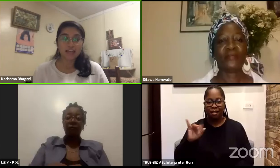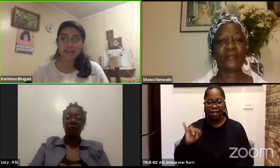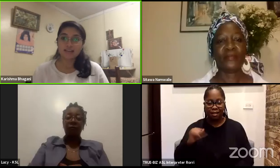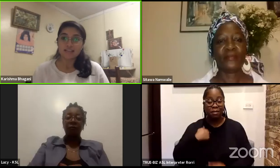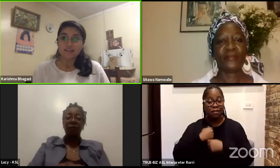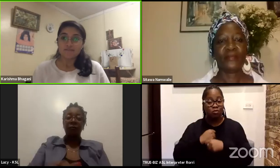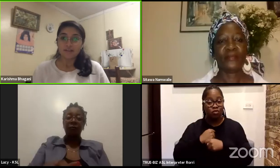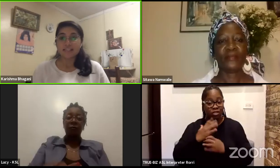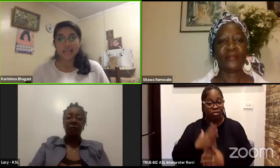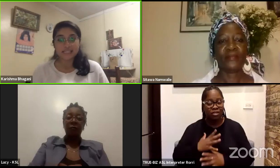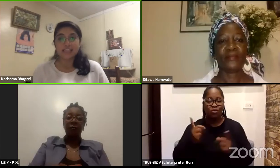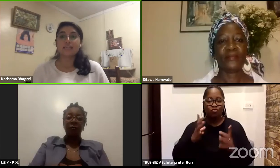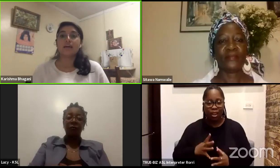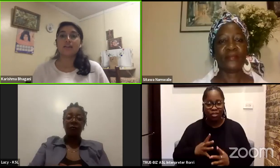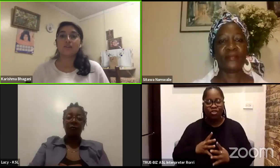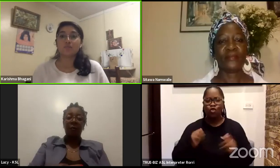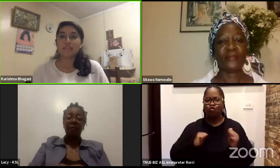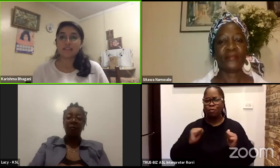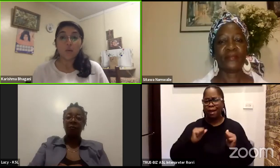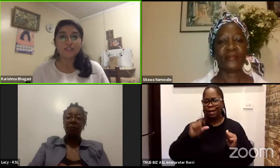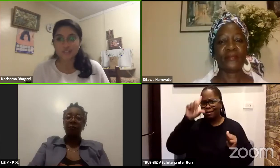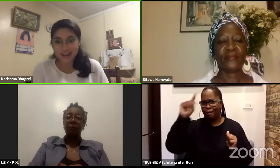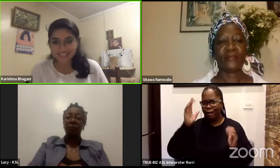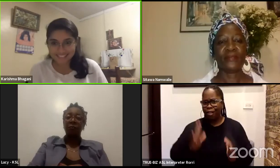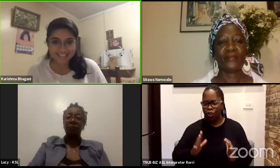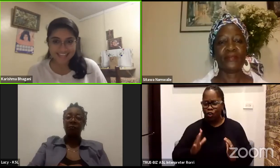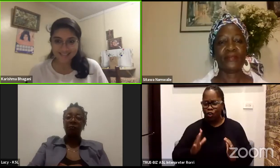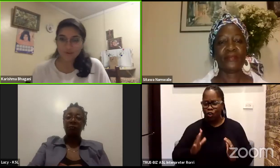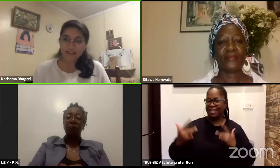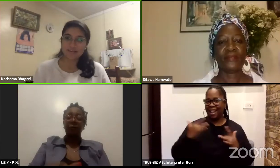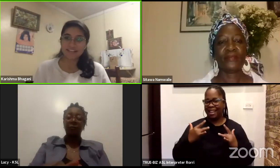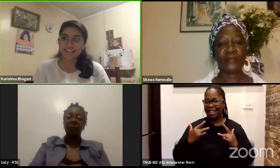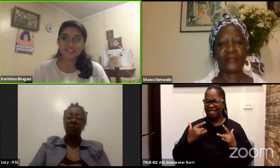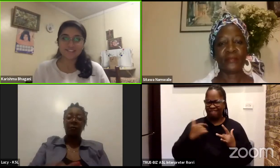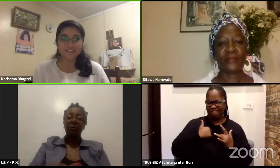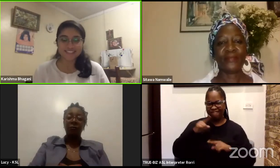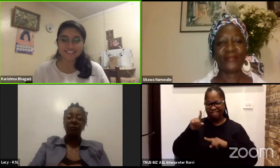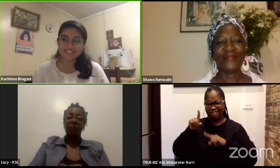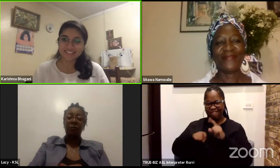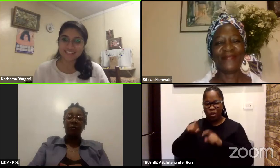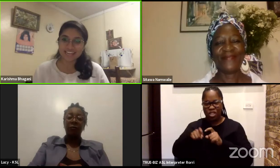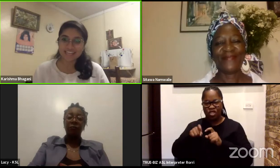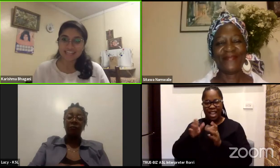And very excited to be the question asker, as I'm calling myself, of this series today.